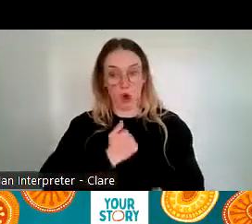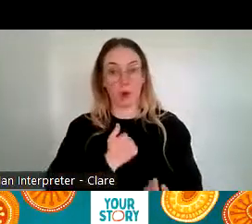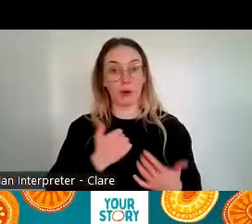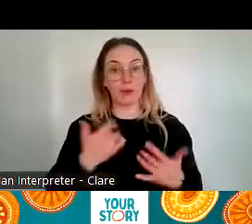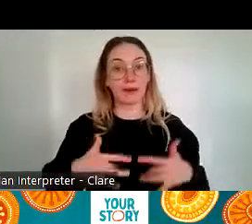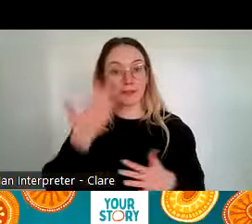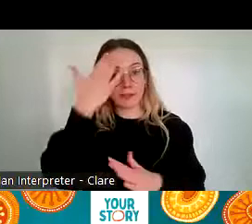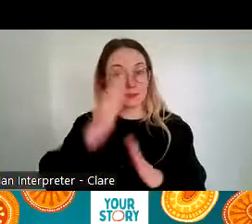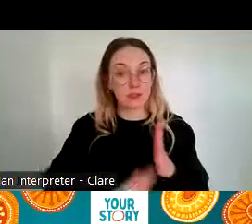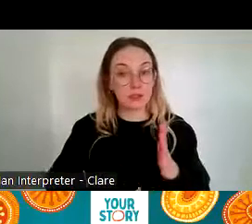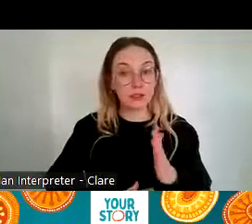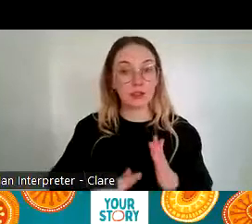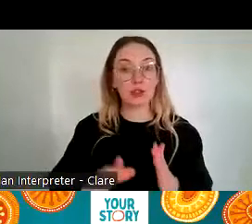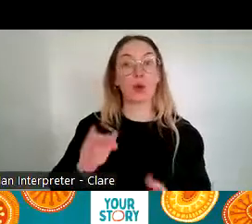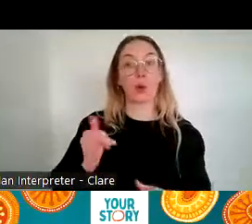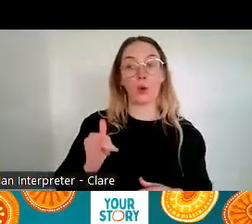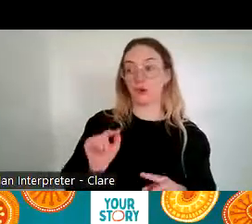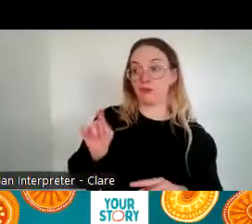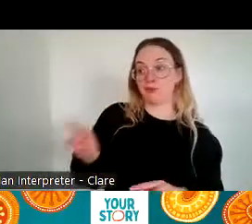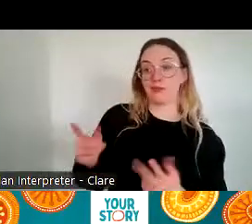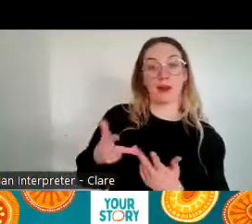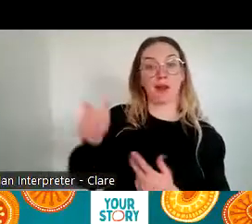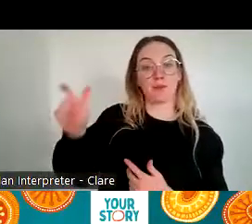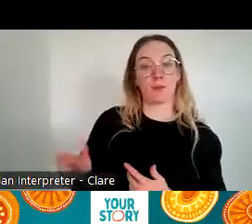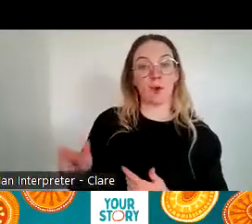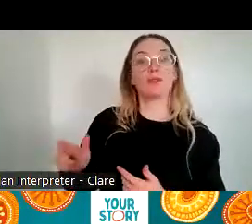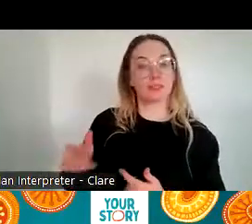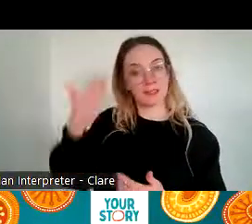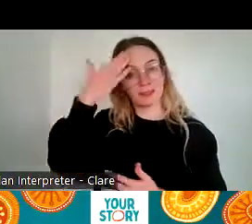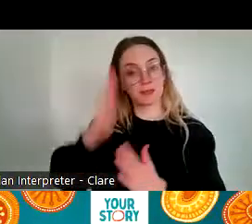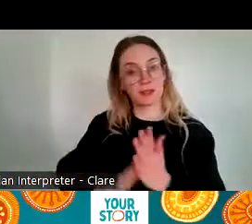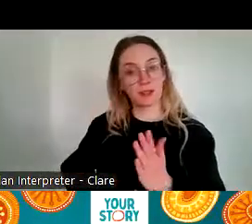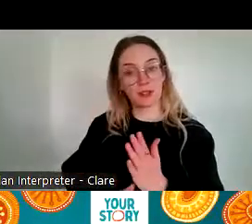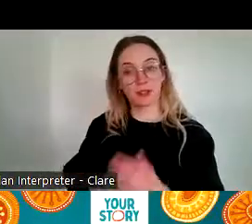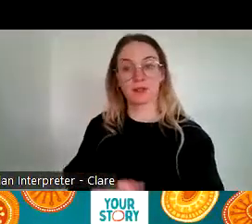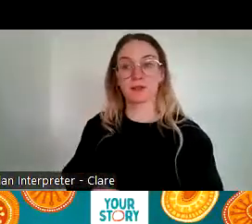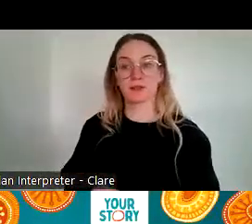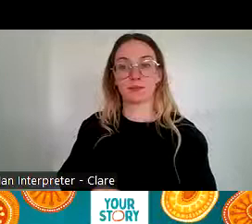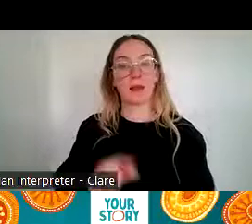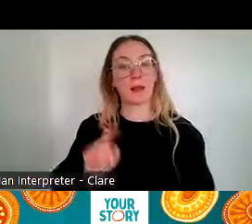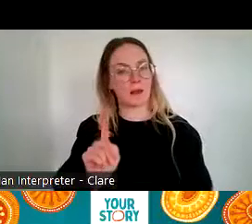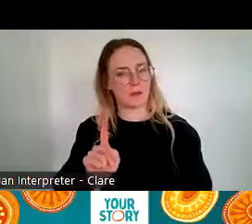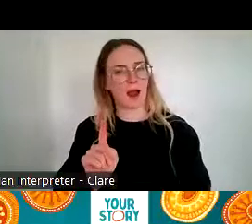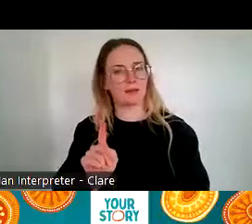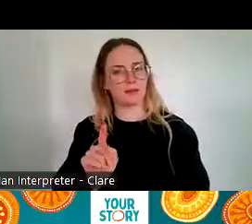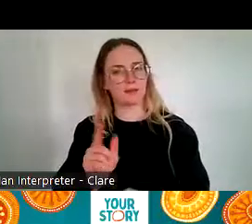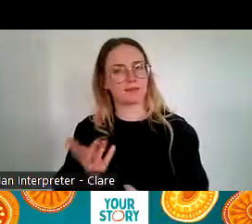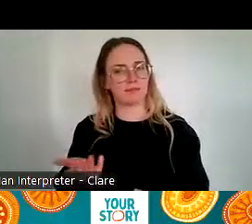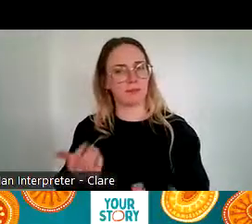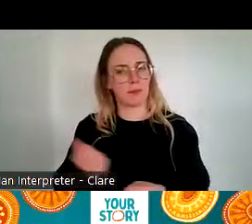or it can be about someone else's experience provided that that person has given their consent.